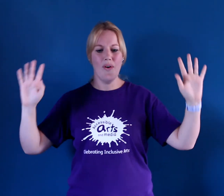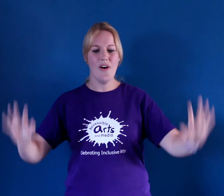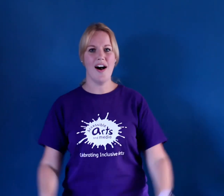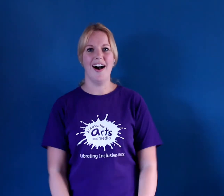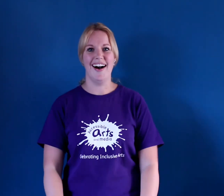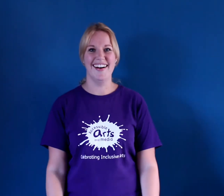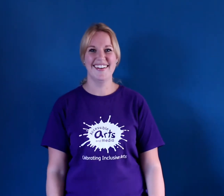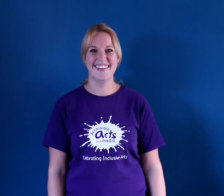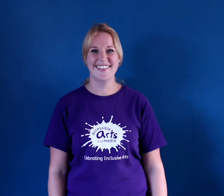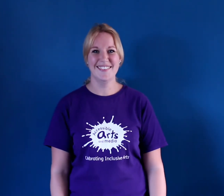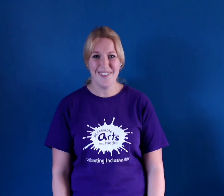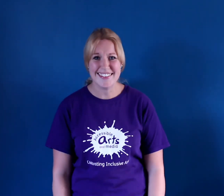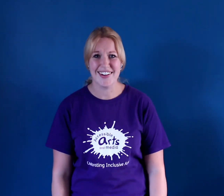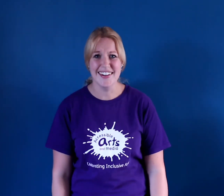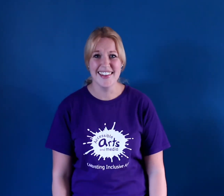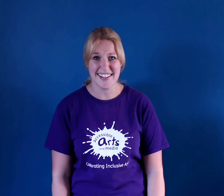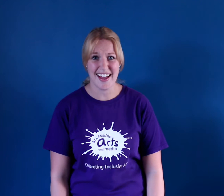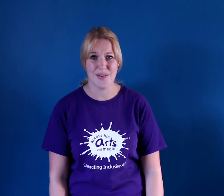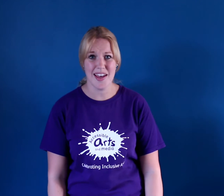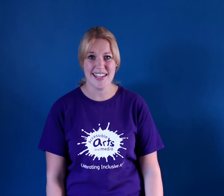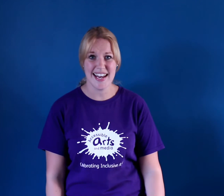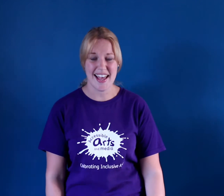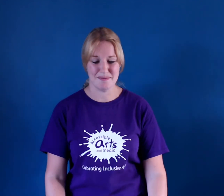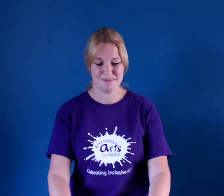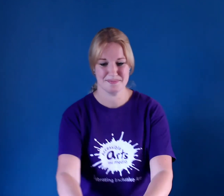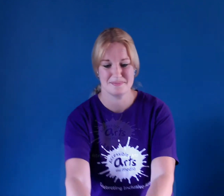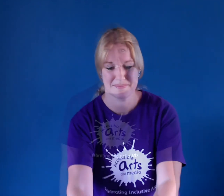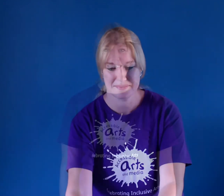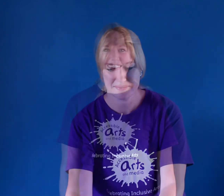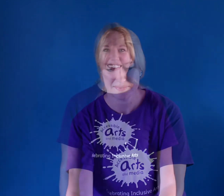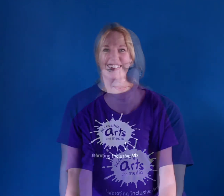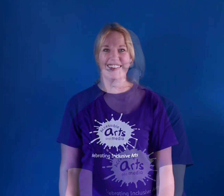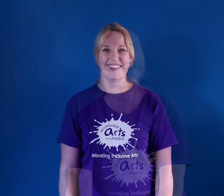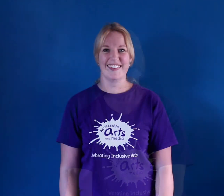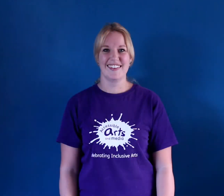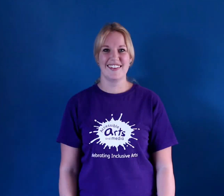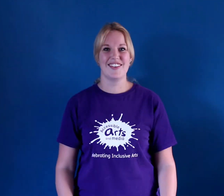oo. Well done! That’s hard work isn’t it?!